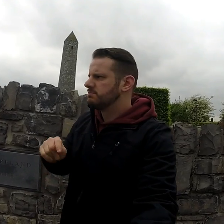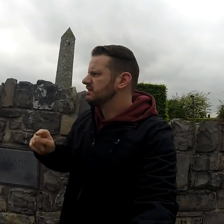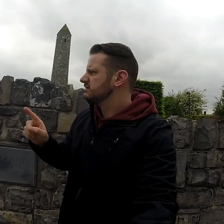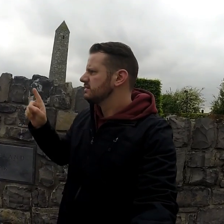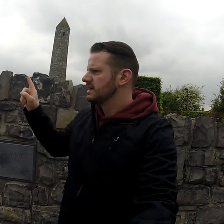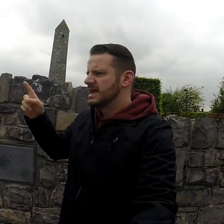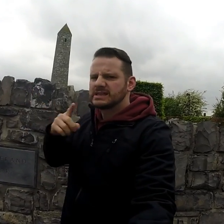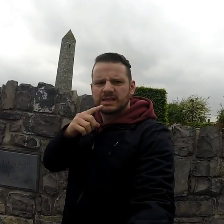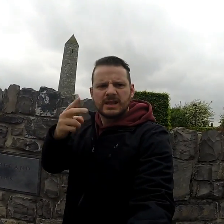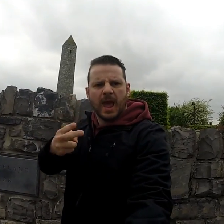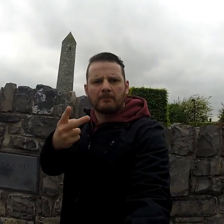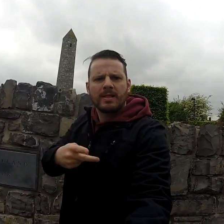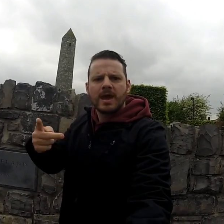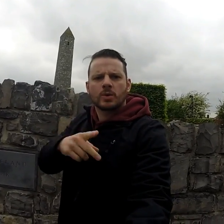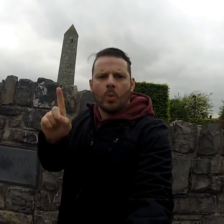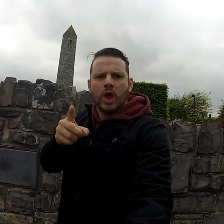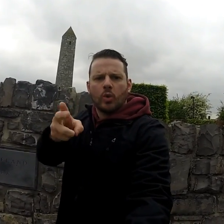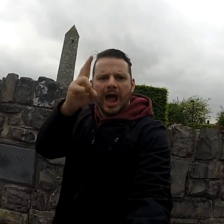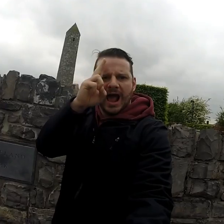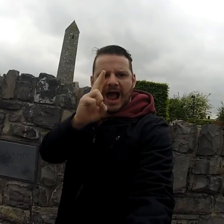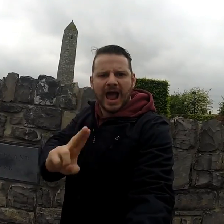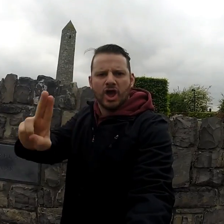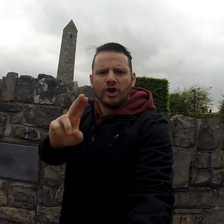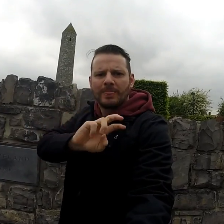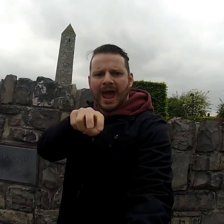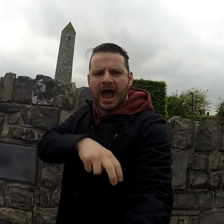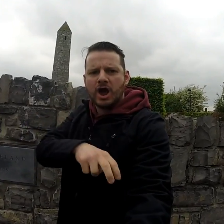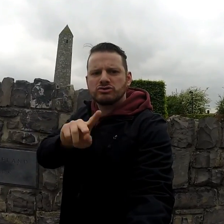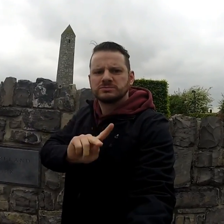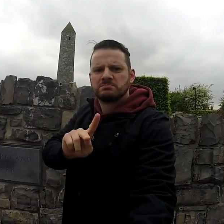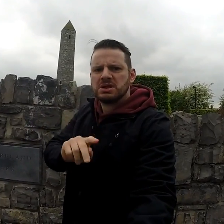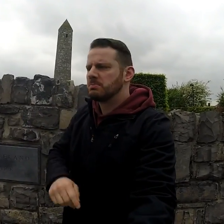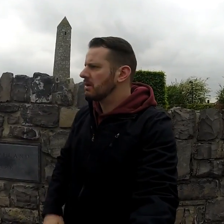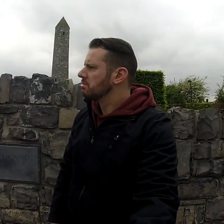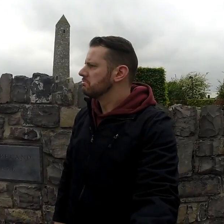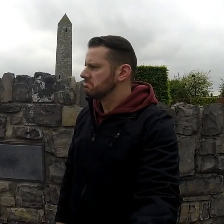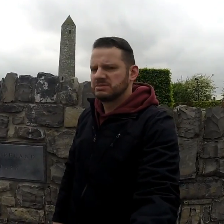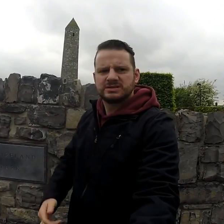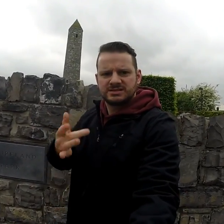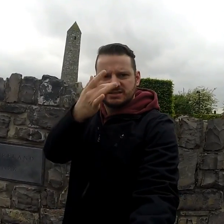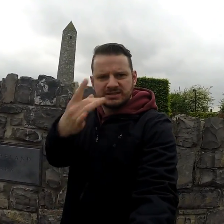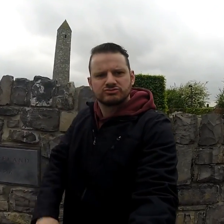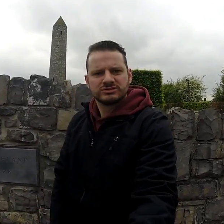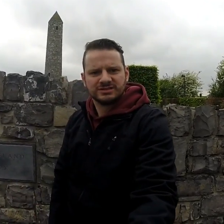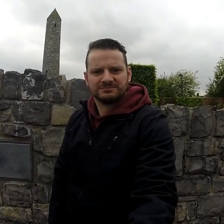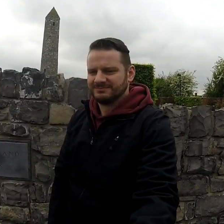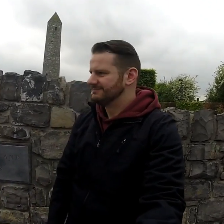This is the place where we honour Irish people. It's interesting.